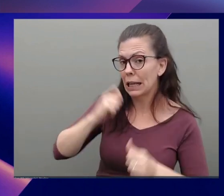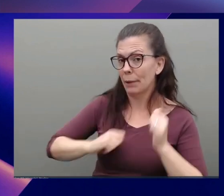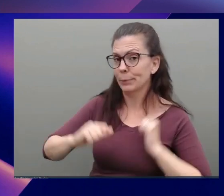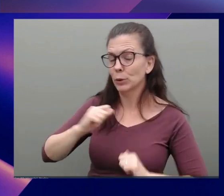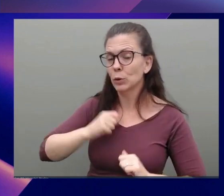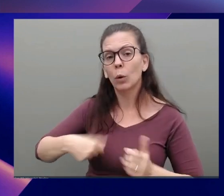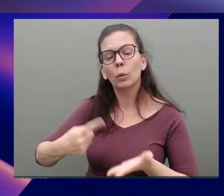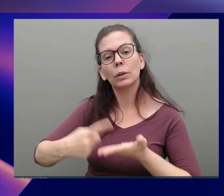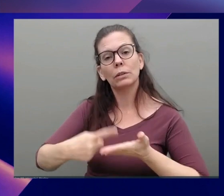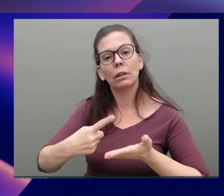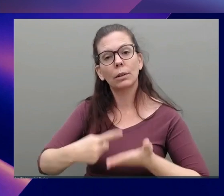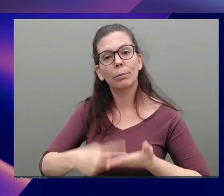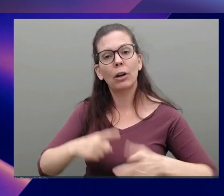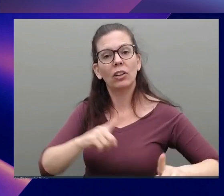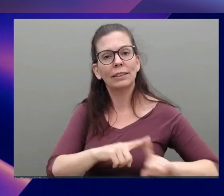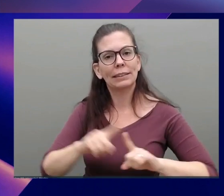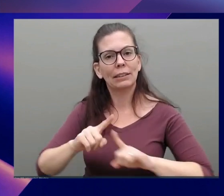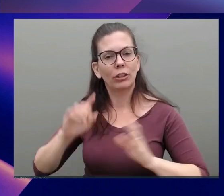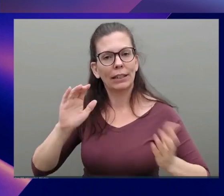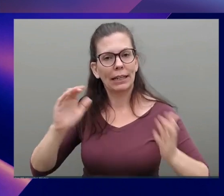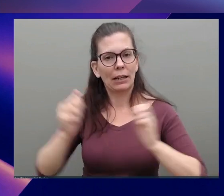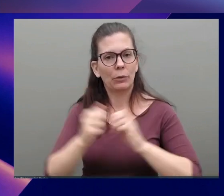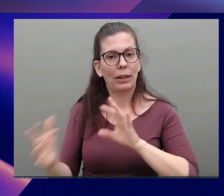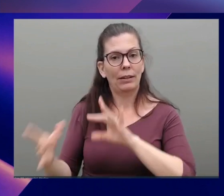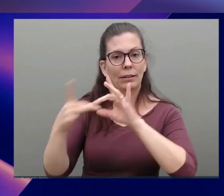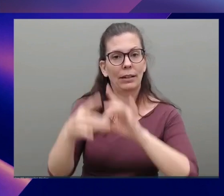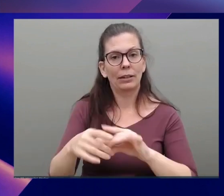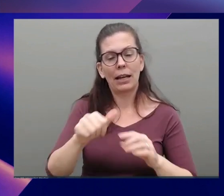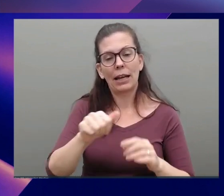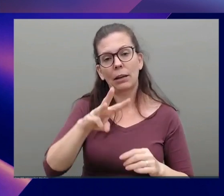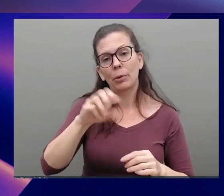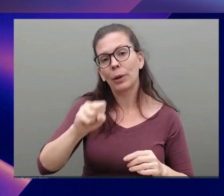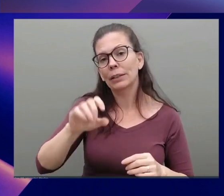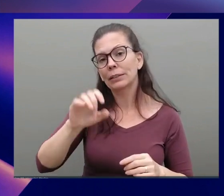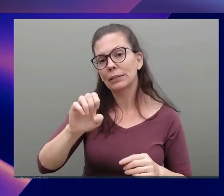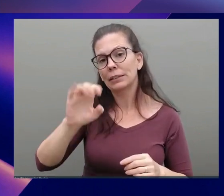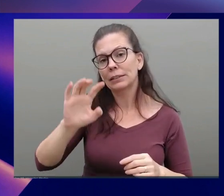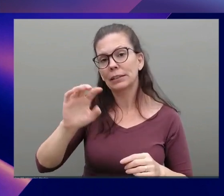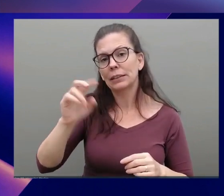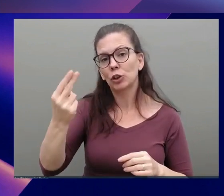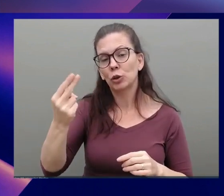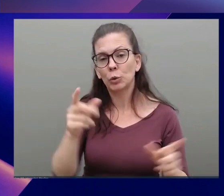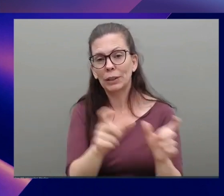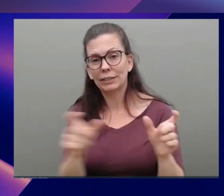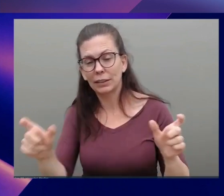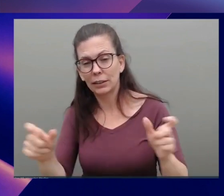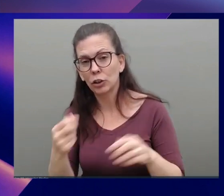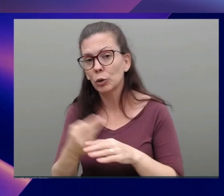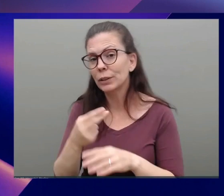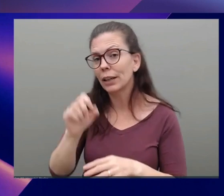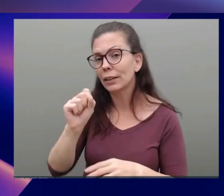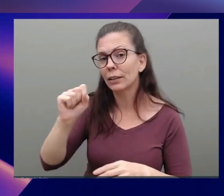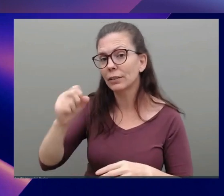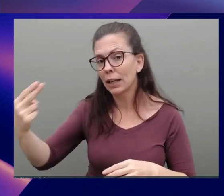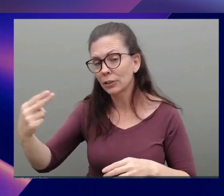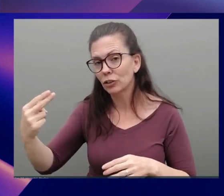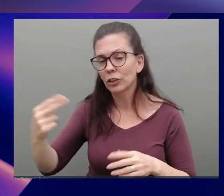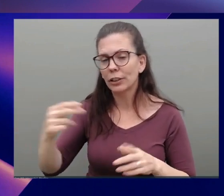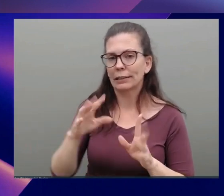the difference between connecting to an AWS EC2 instance using SSH Sessions Manager and EC2 Instance Connect, right? So we talked about that.